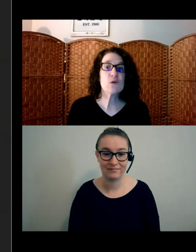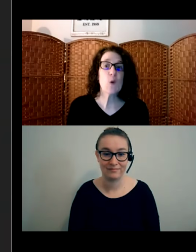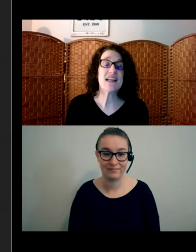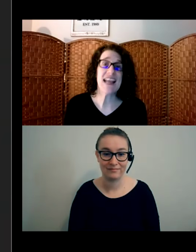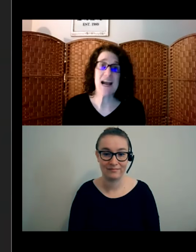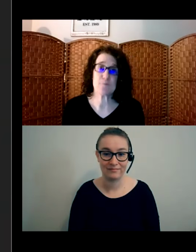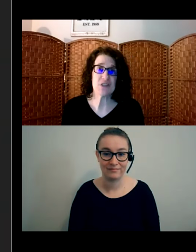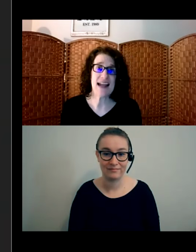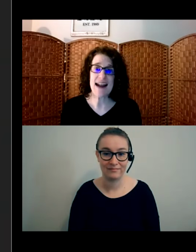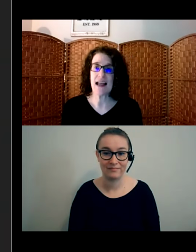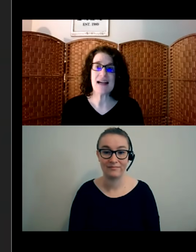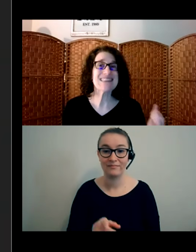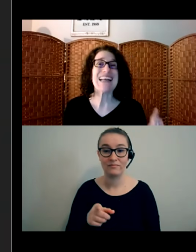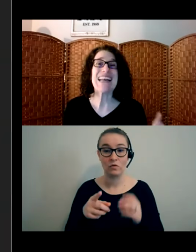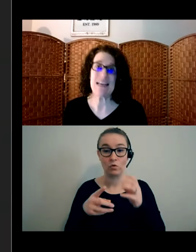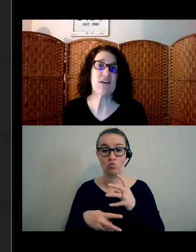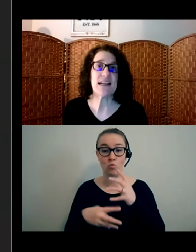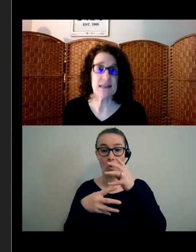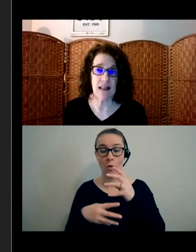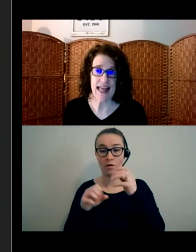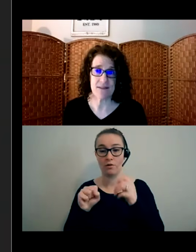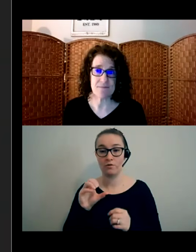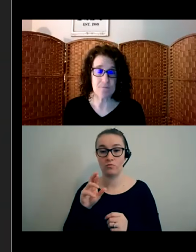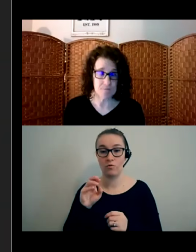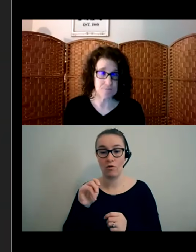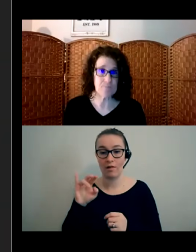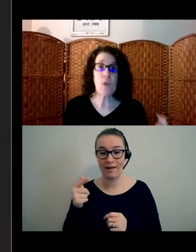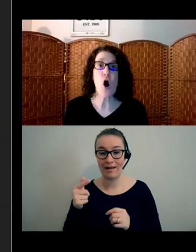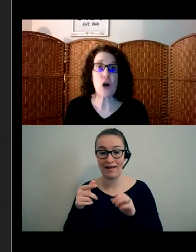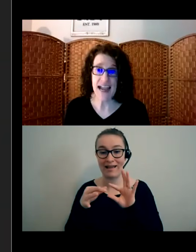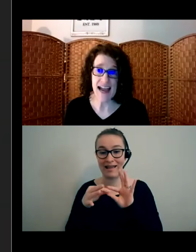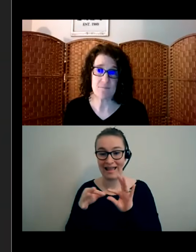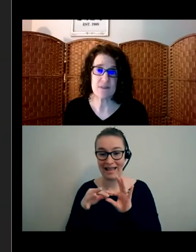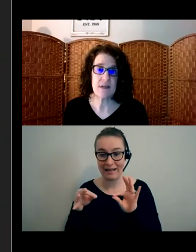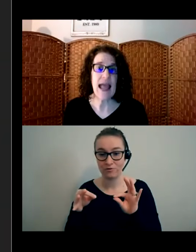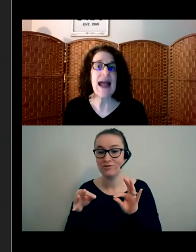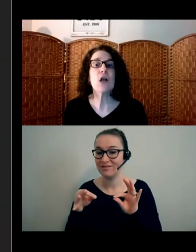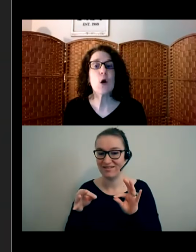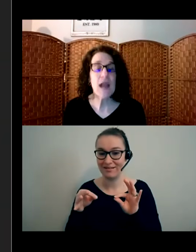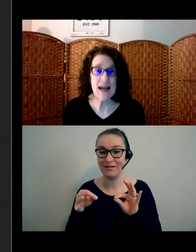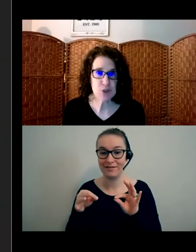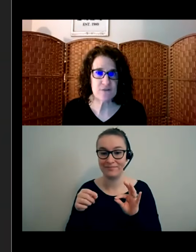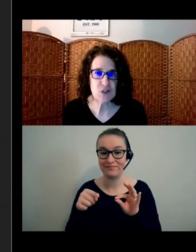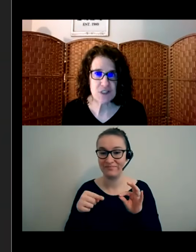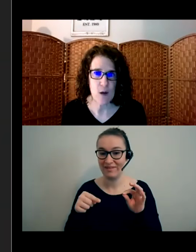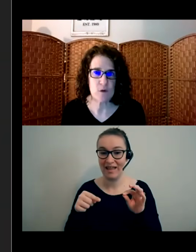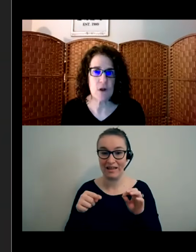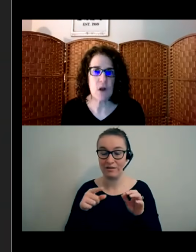The scrolling captions had a significant delay. All caps and no captions for sound.